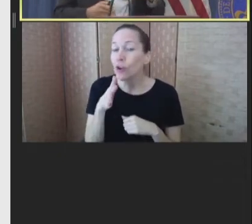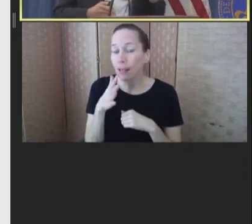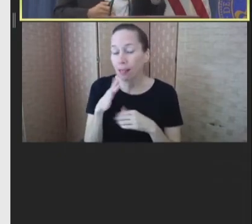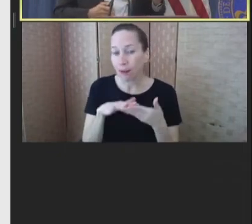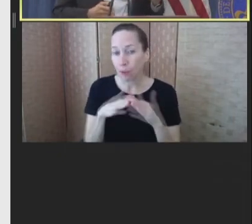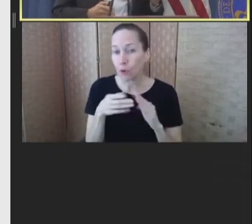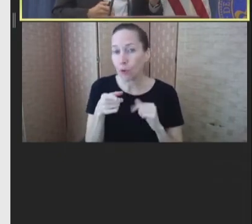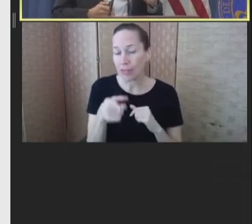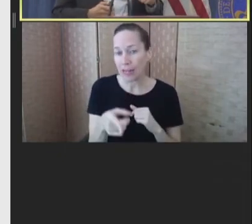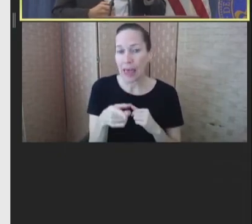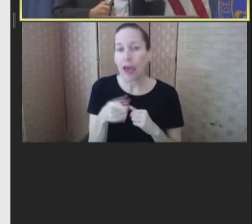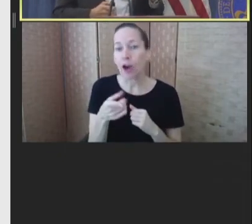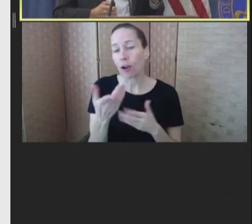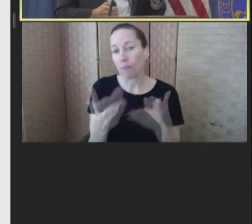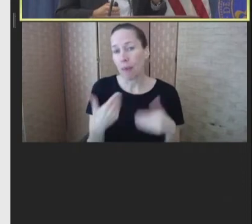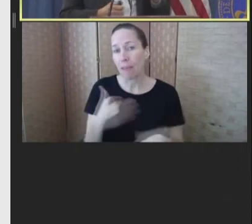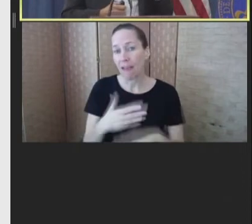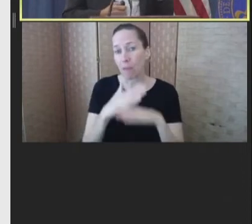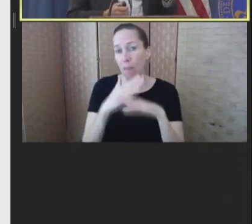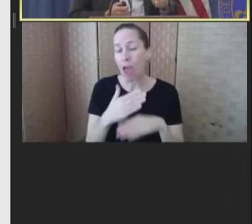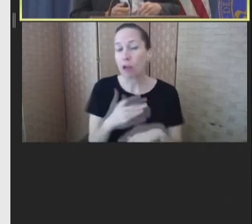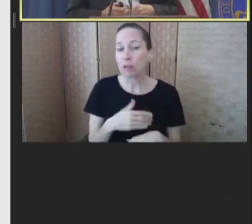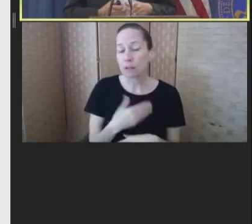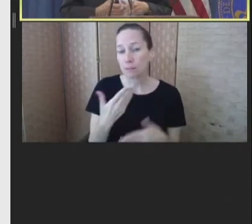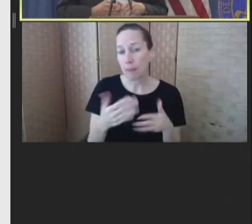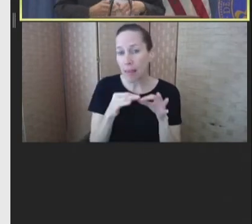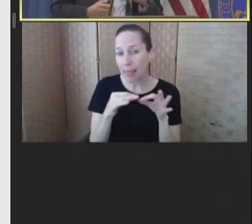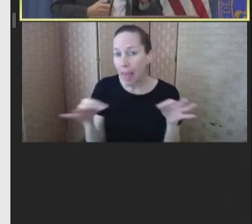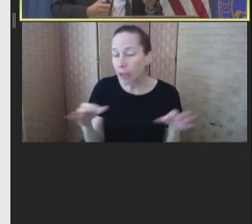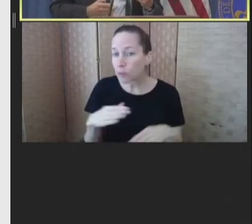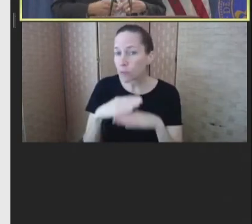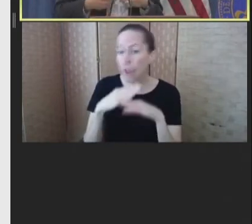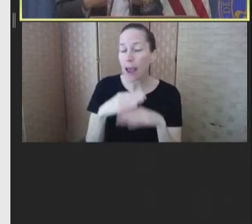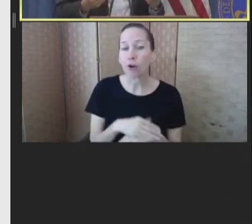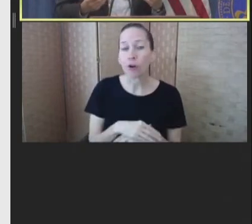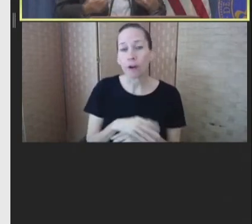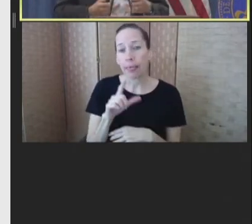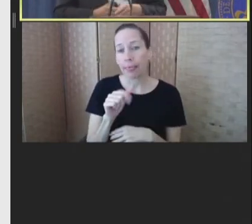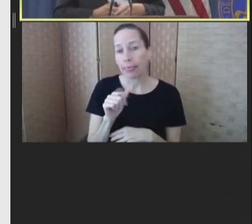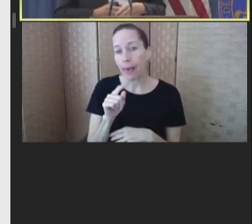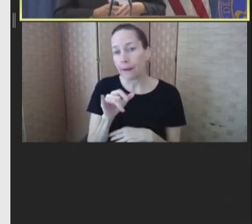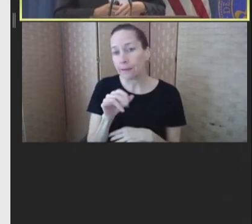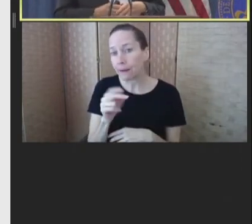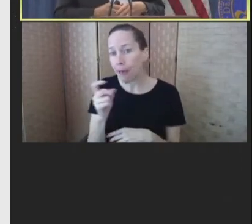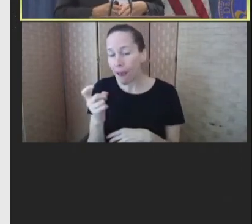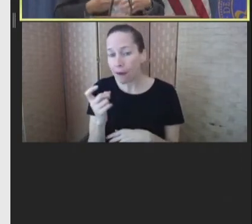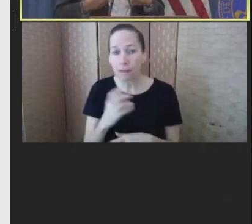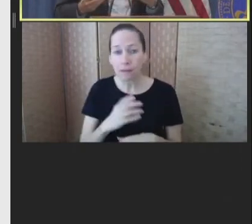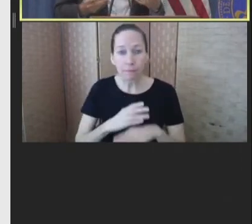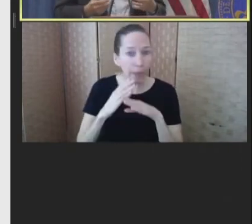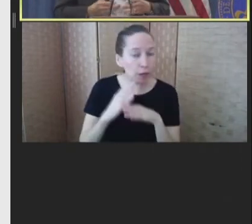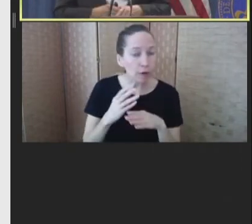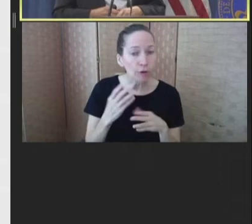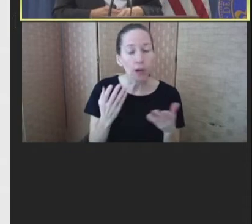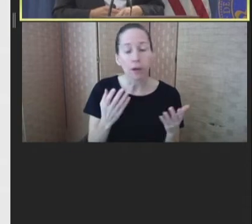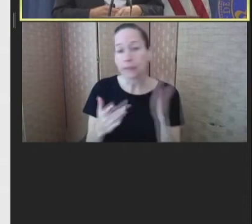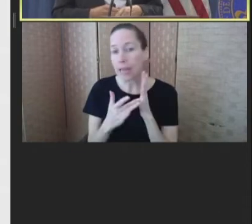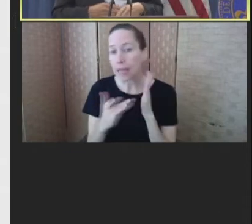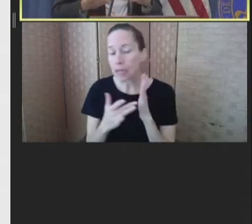you know, language, many are Latinx, technology, transportation, health